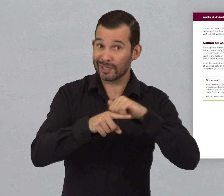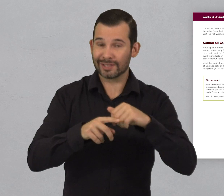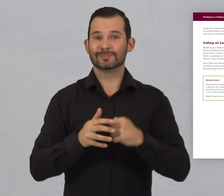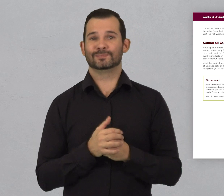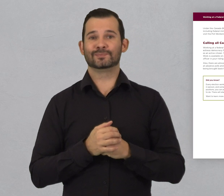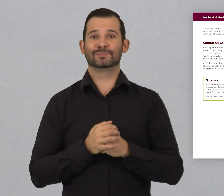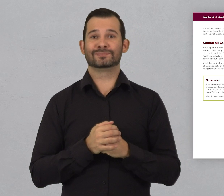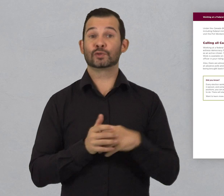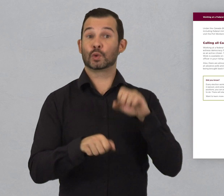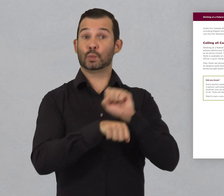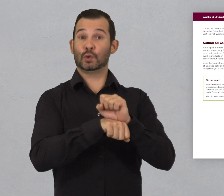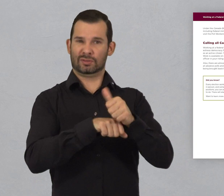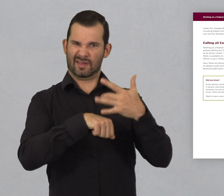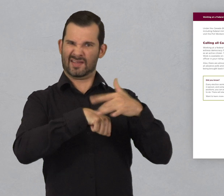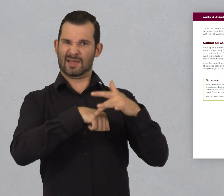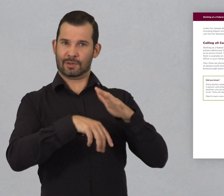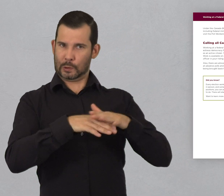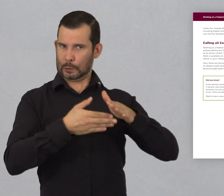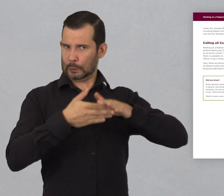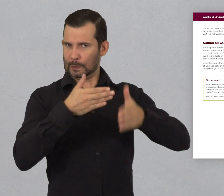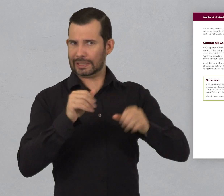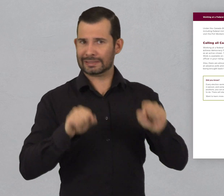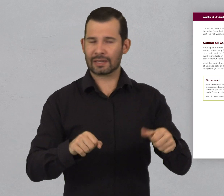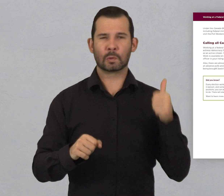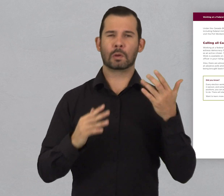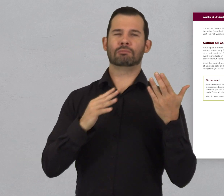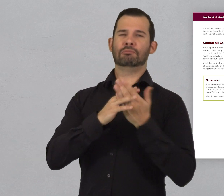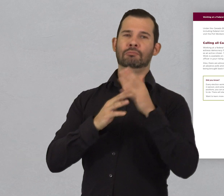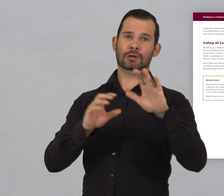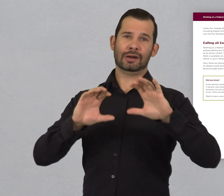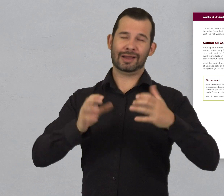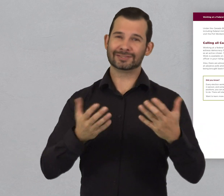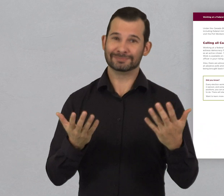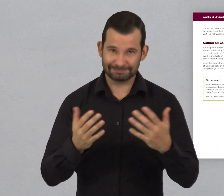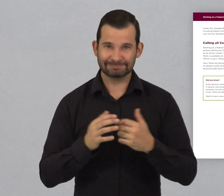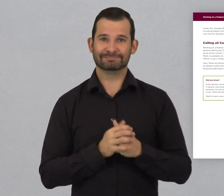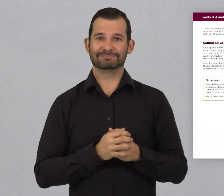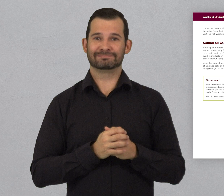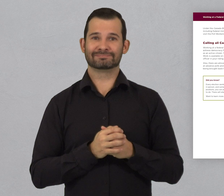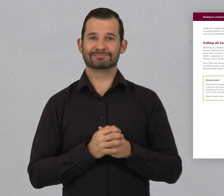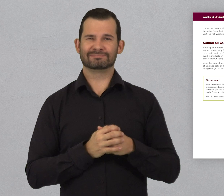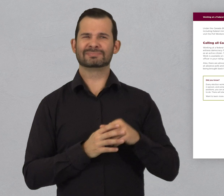available on weekends, so it won’t interfere with your classes. Ask the returning officer